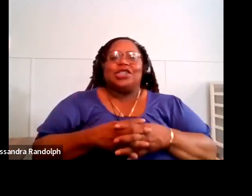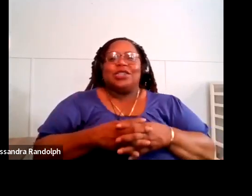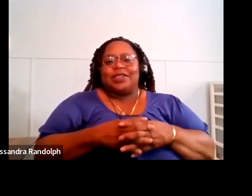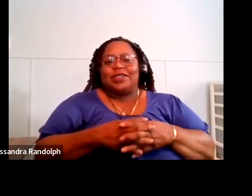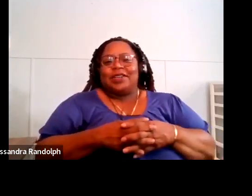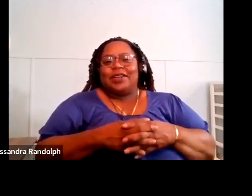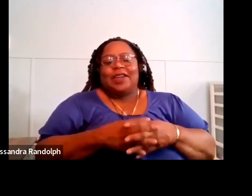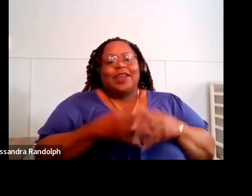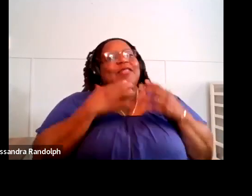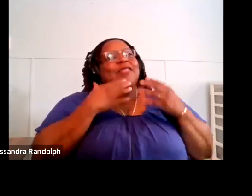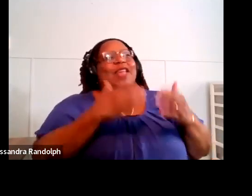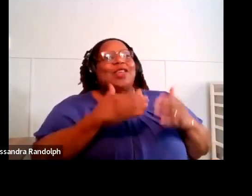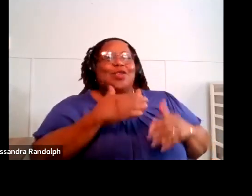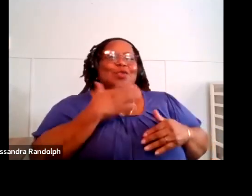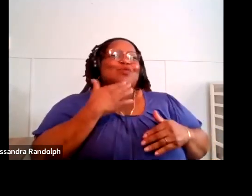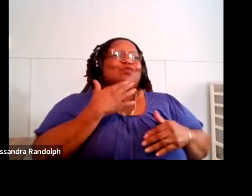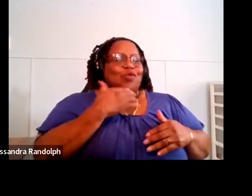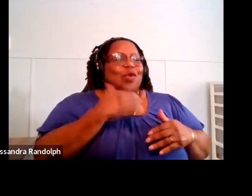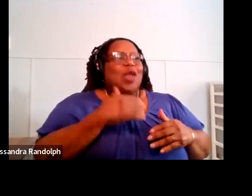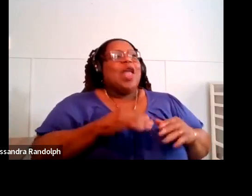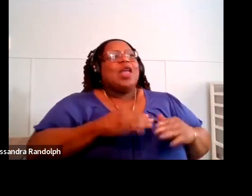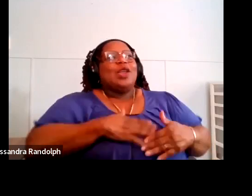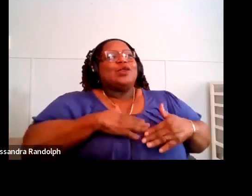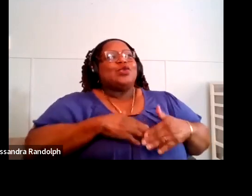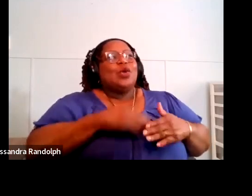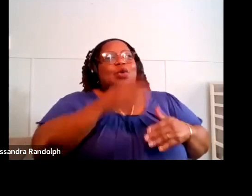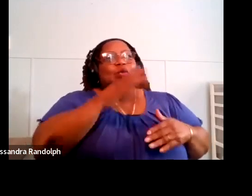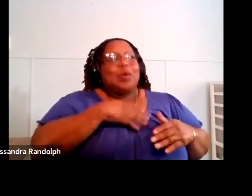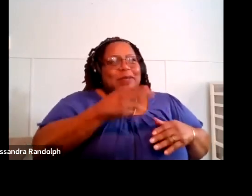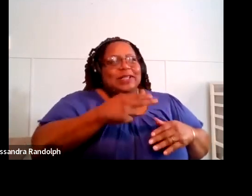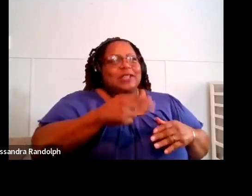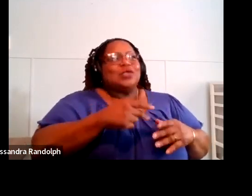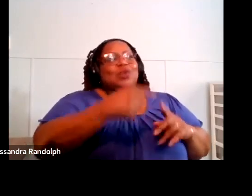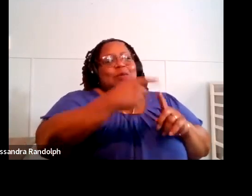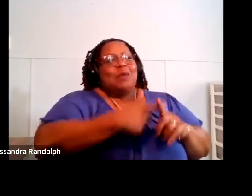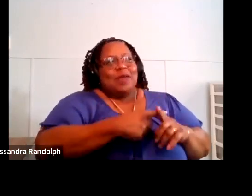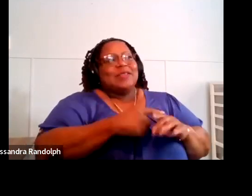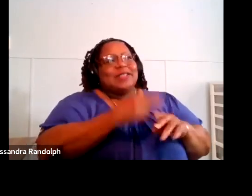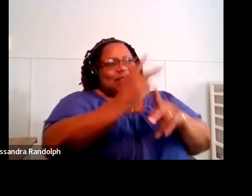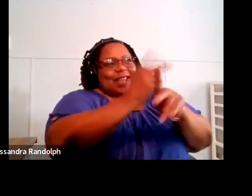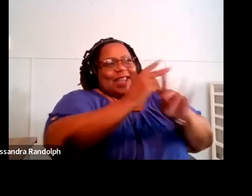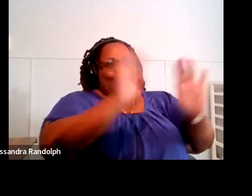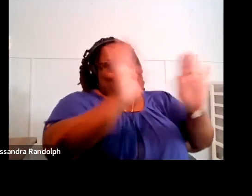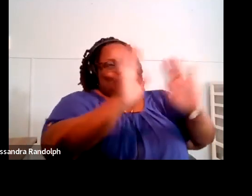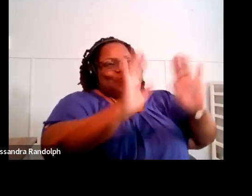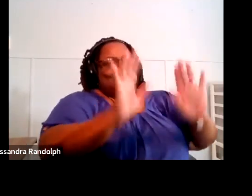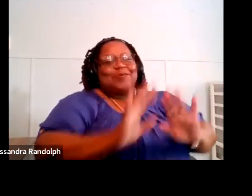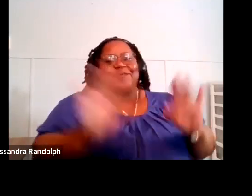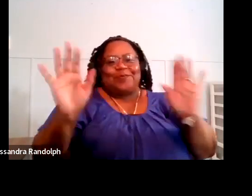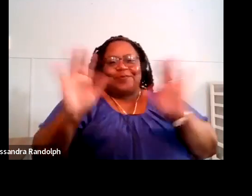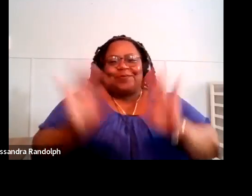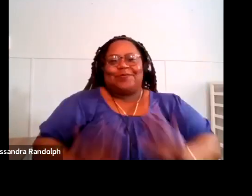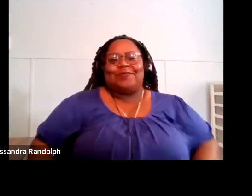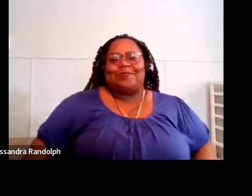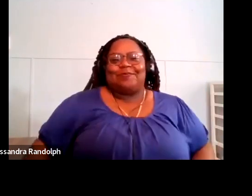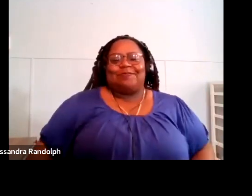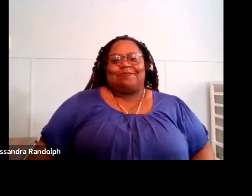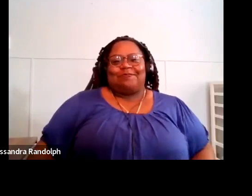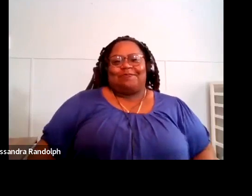everybody have an upcoming safe upcoming weekend enjoy and embrace throughout.